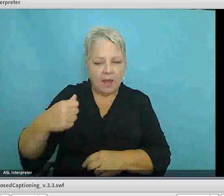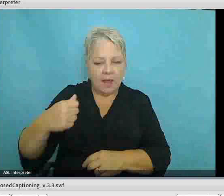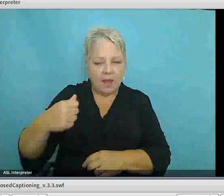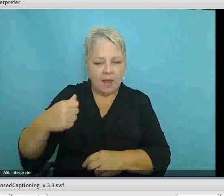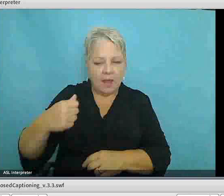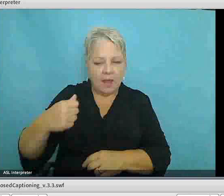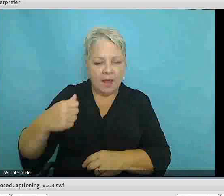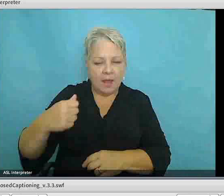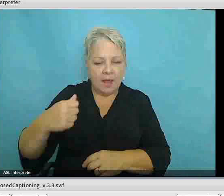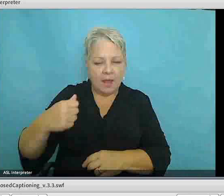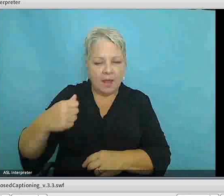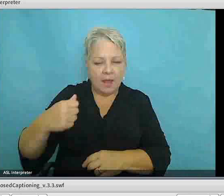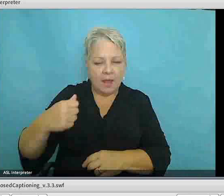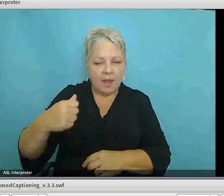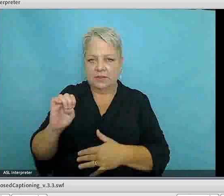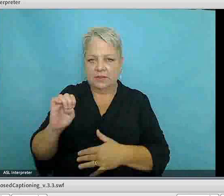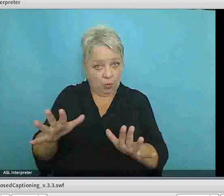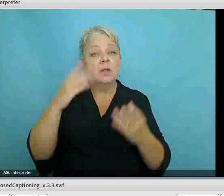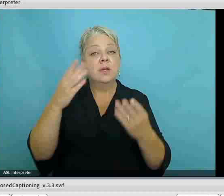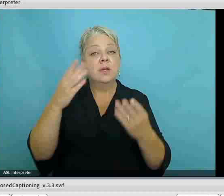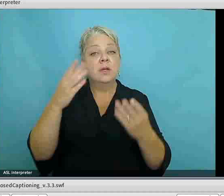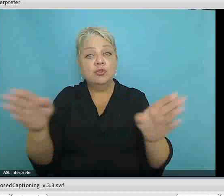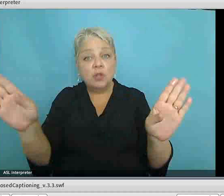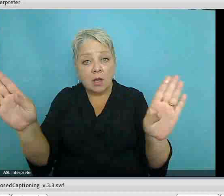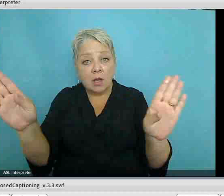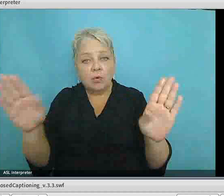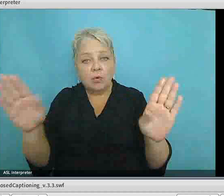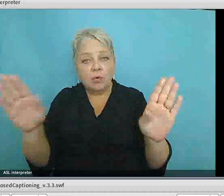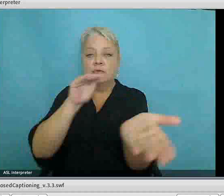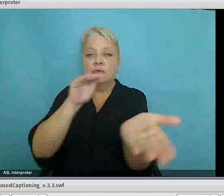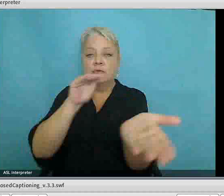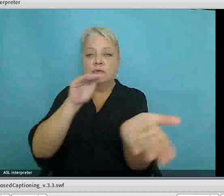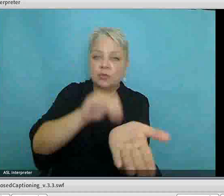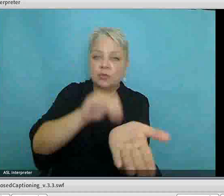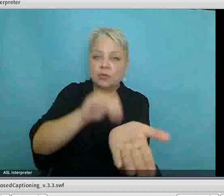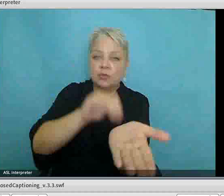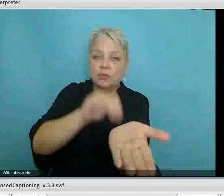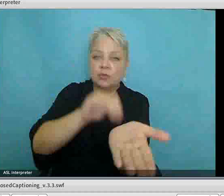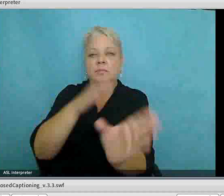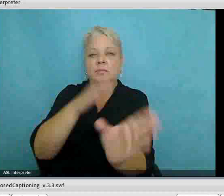in the same way when a person is enrolled in One Care. Thank you.